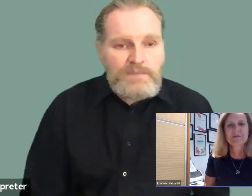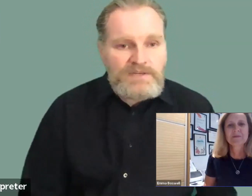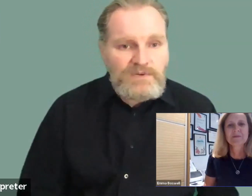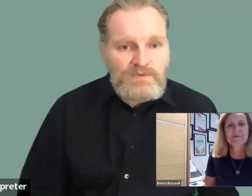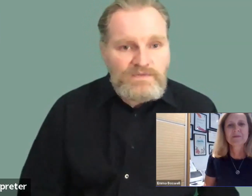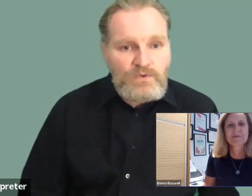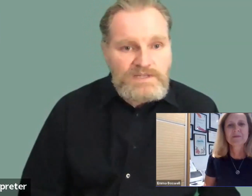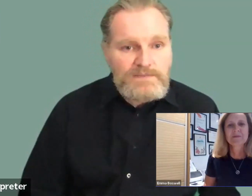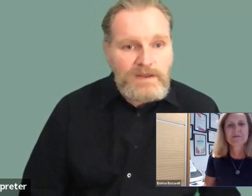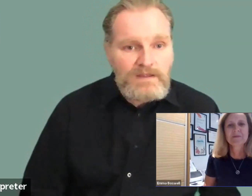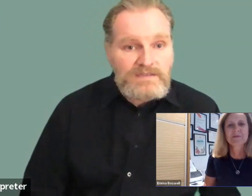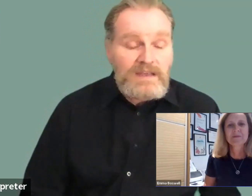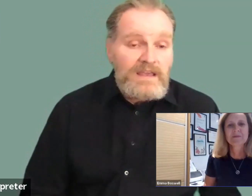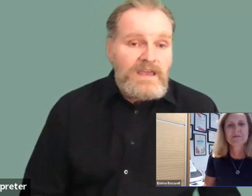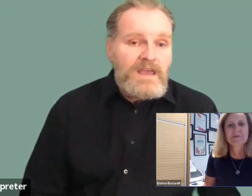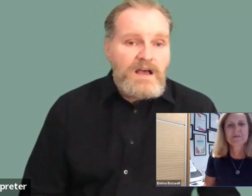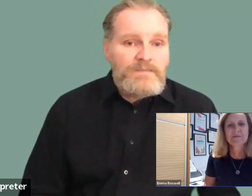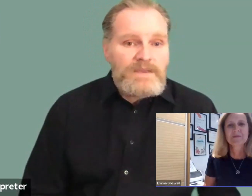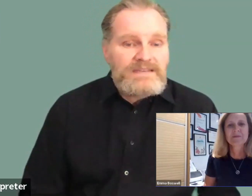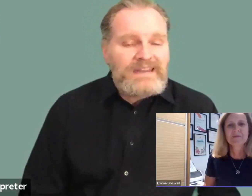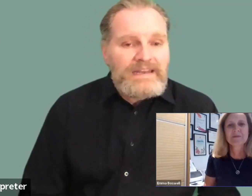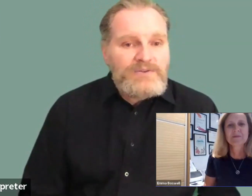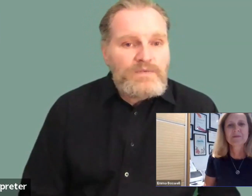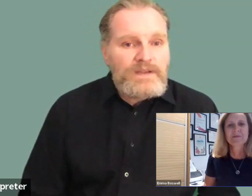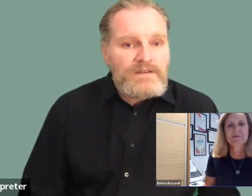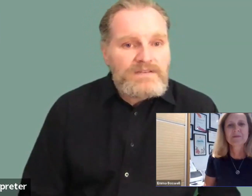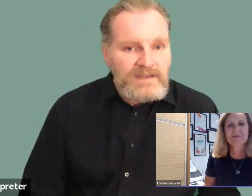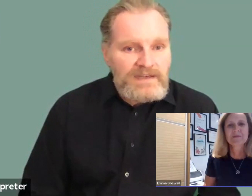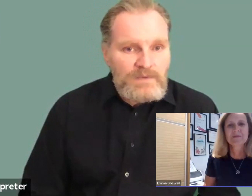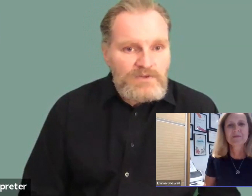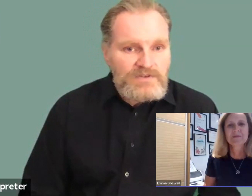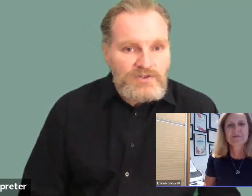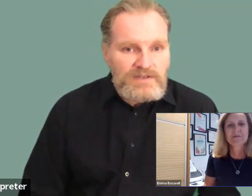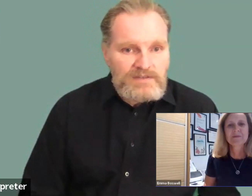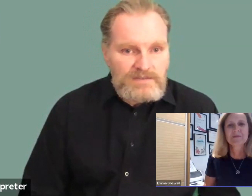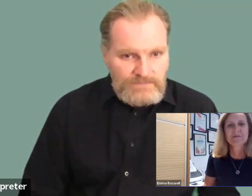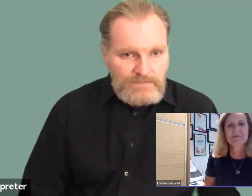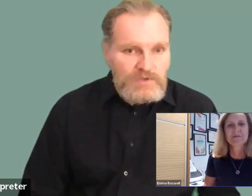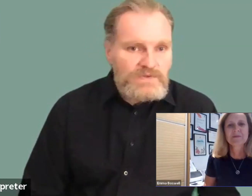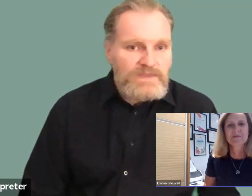anybody who’s sort of 40+ is likely to have learned sign language as a child, because of